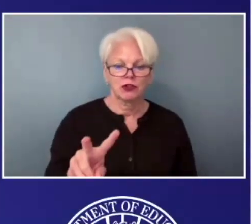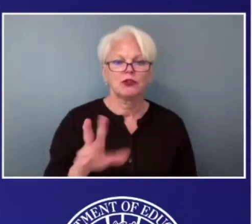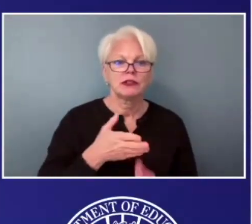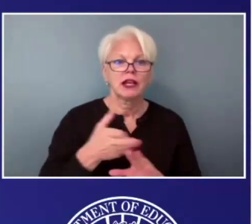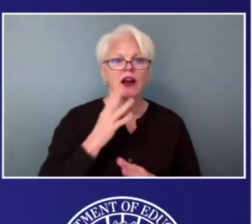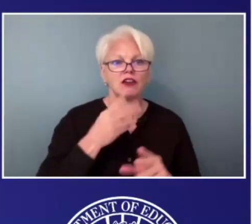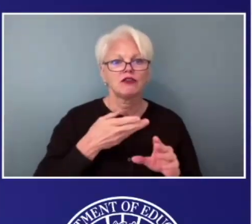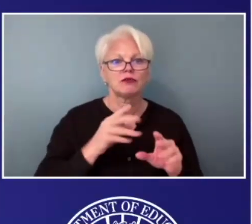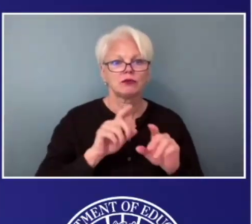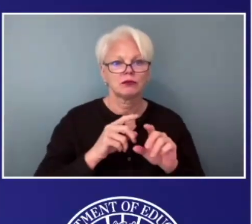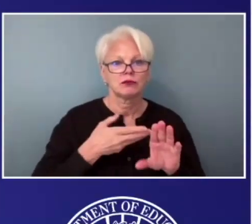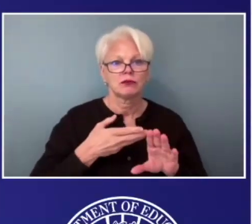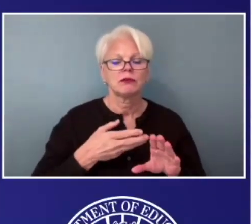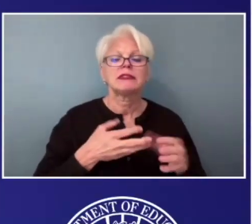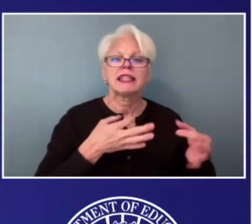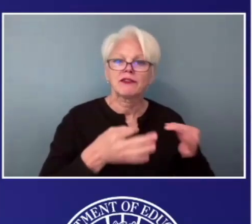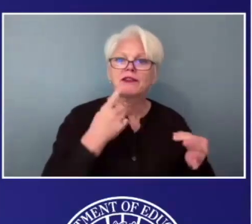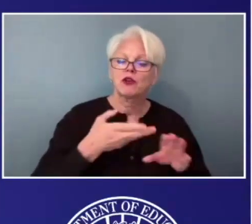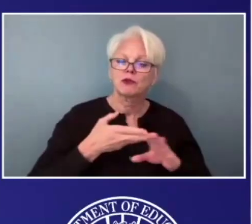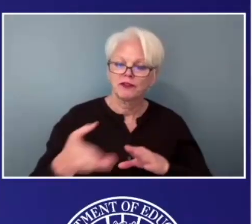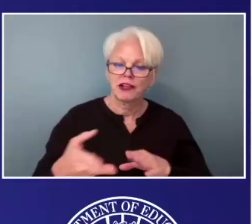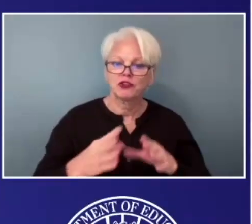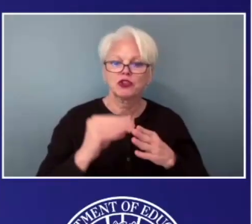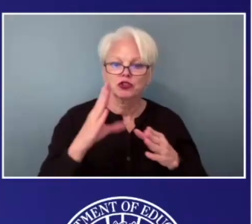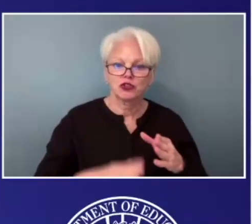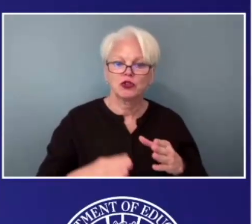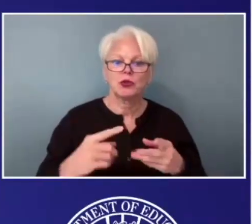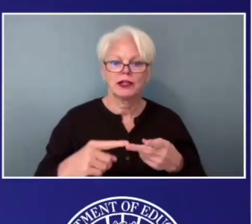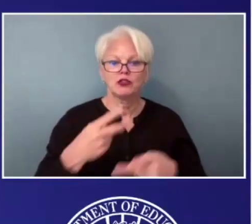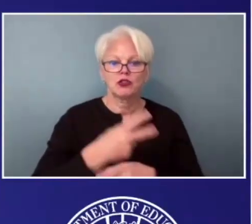student, the definition of graduate, and the definition of program length. So that's what's in 685.102.